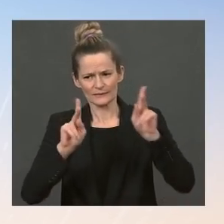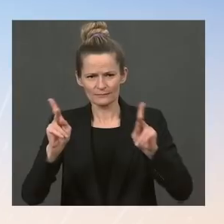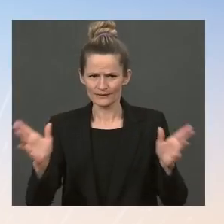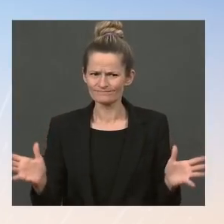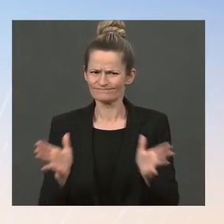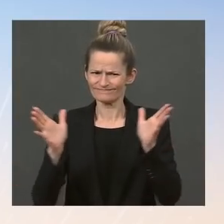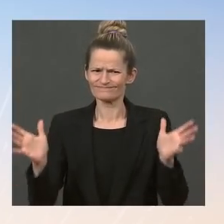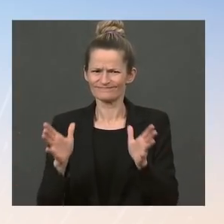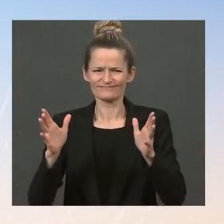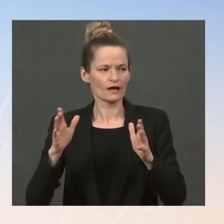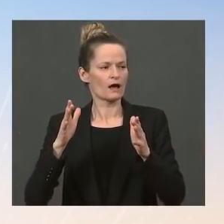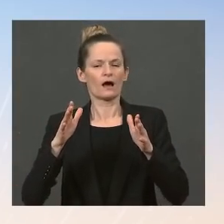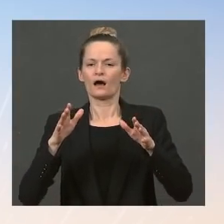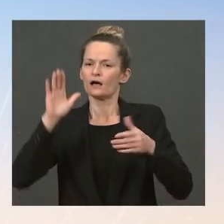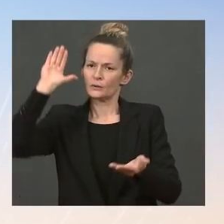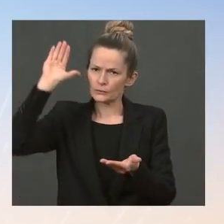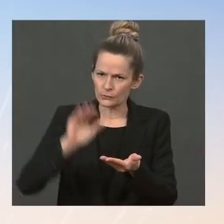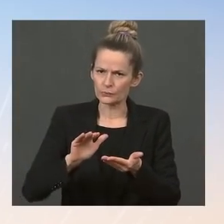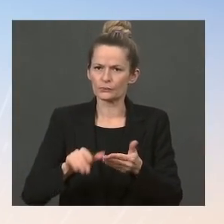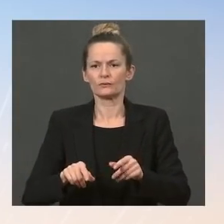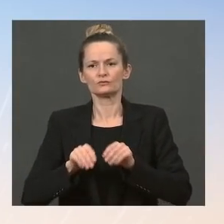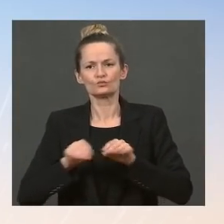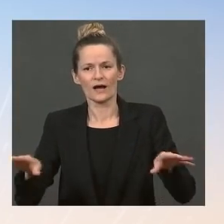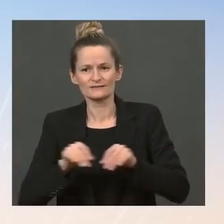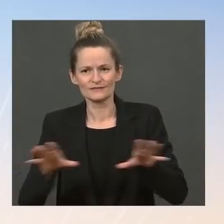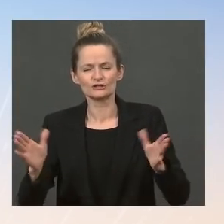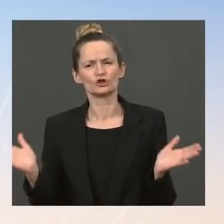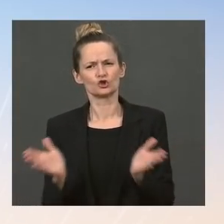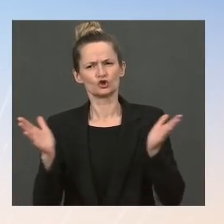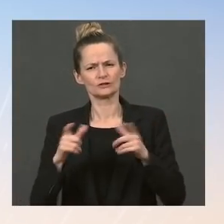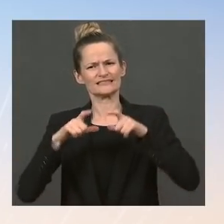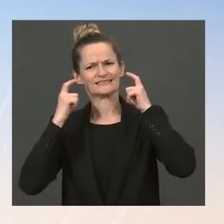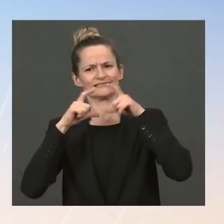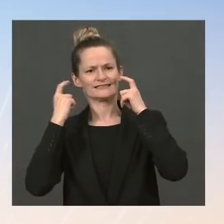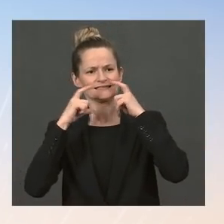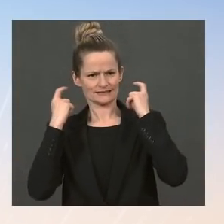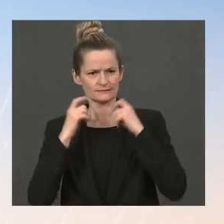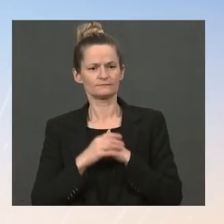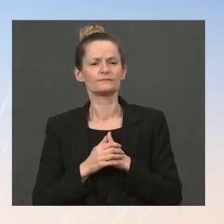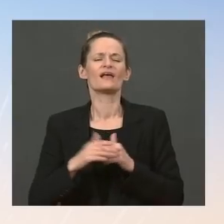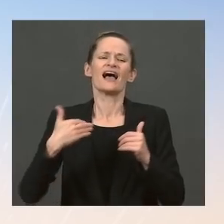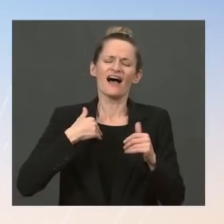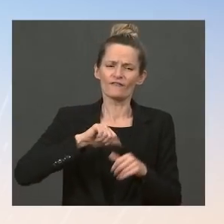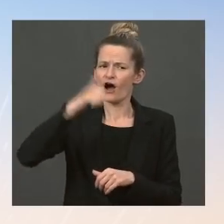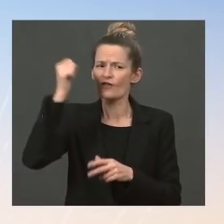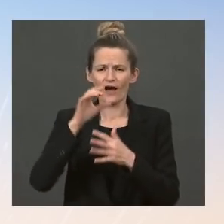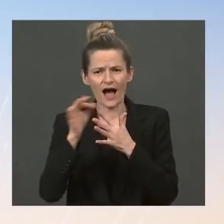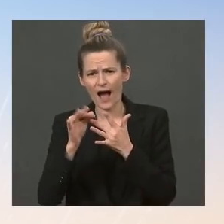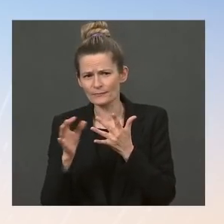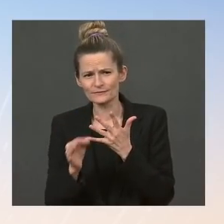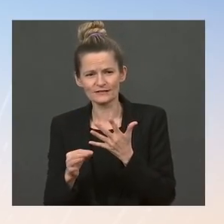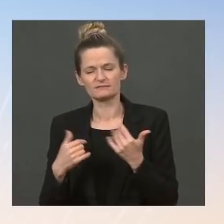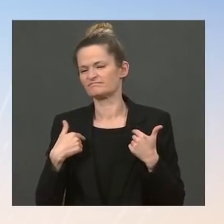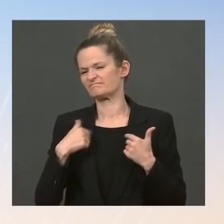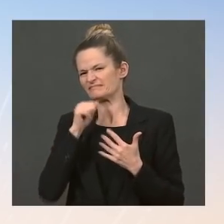We haven't taken options off the table, but I don't have any updates to share with you at this point. Our focus is on implementation of the big steps